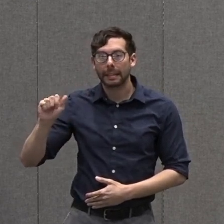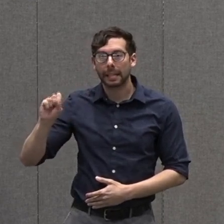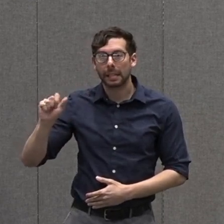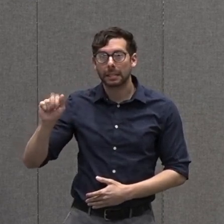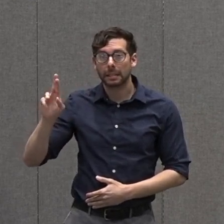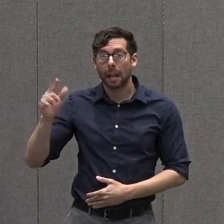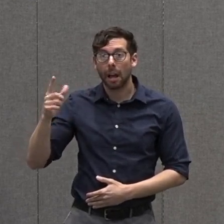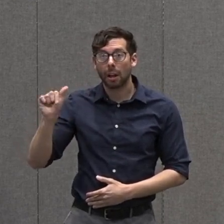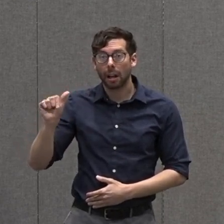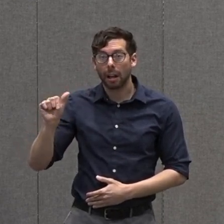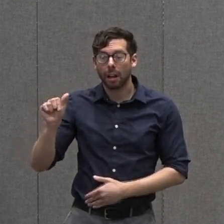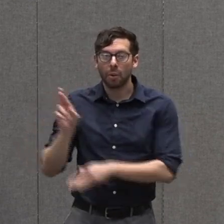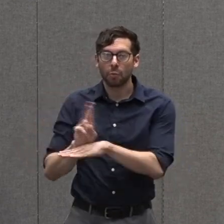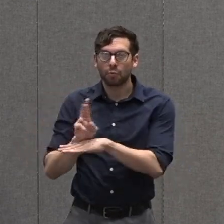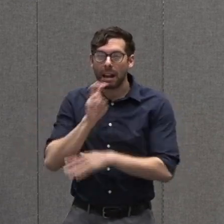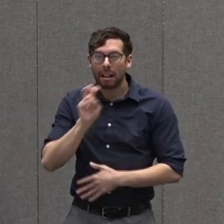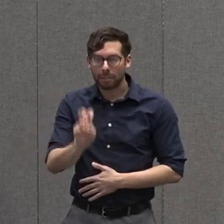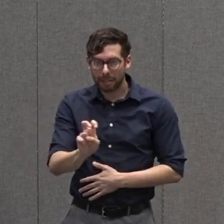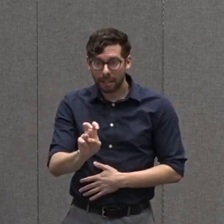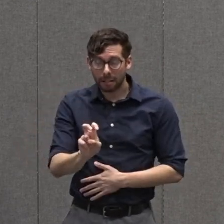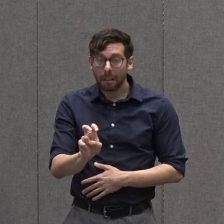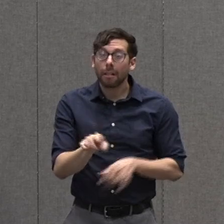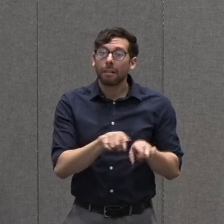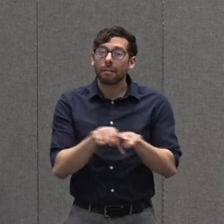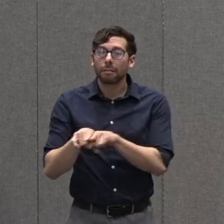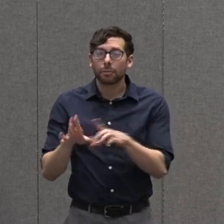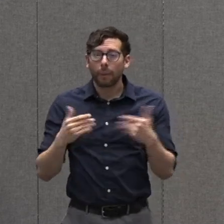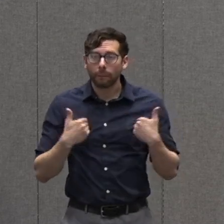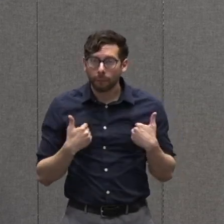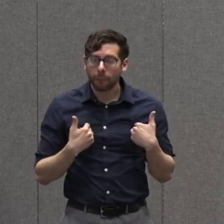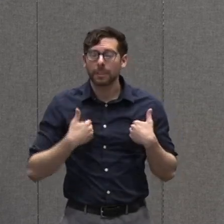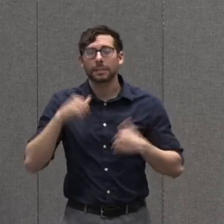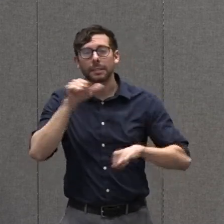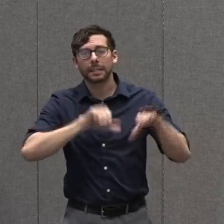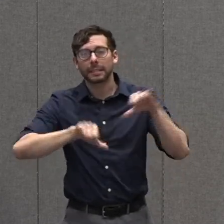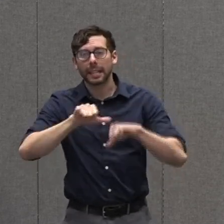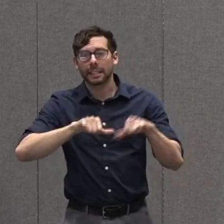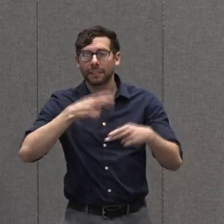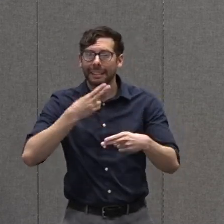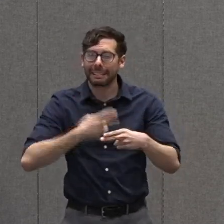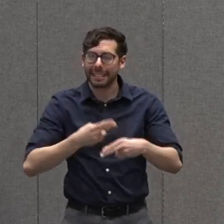But the scientific names come in handy when scientists are speaking back, and forth.